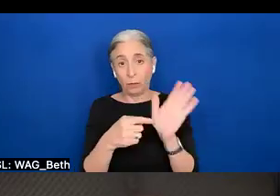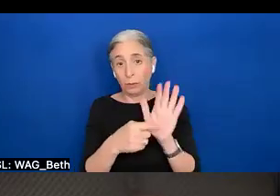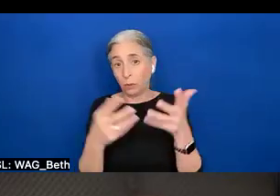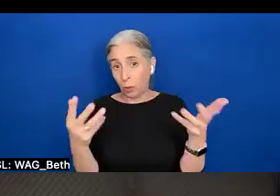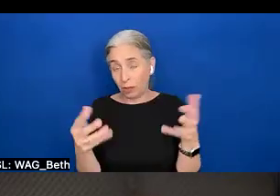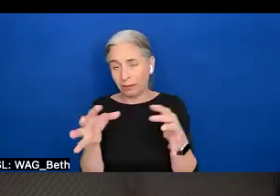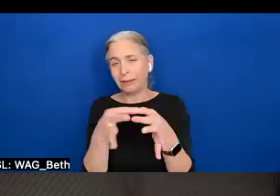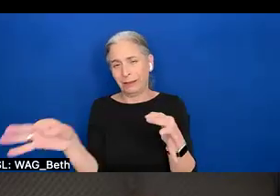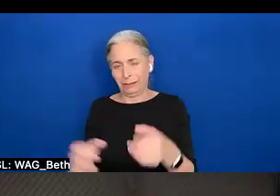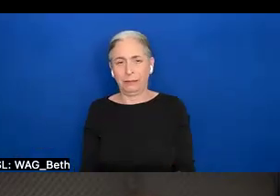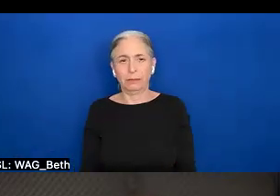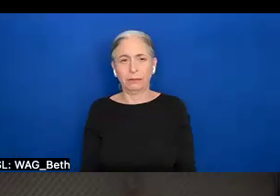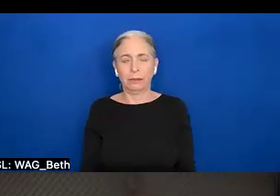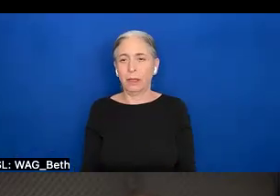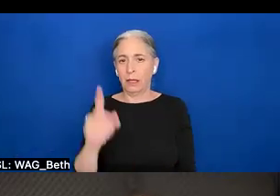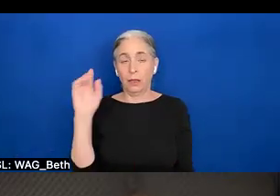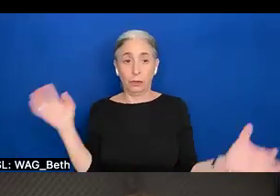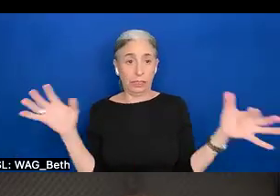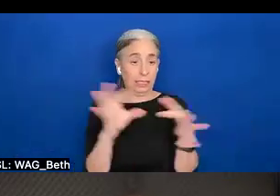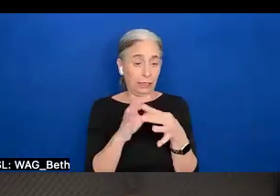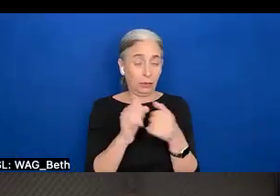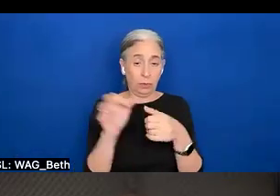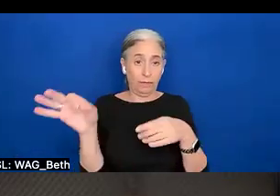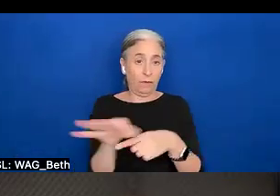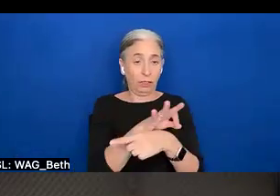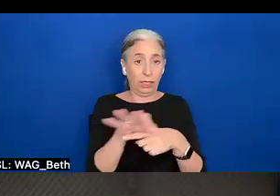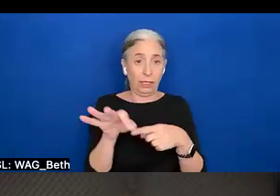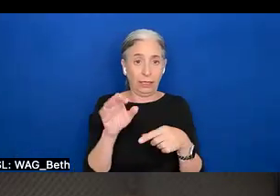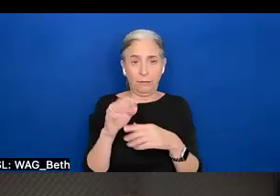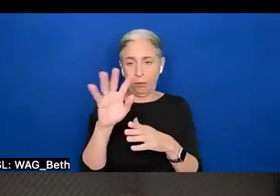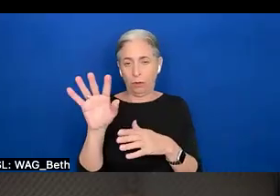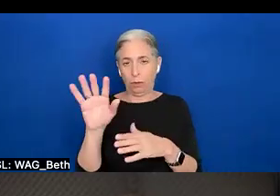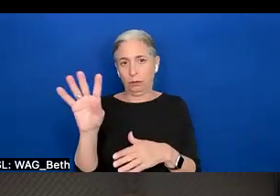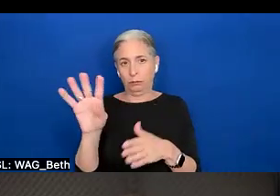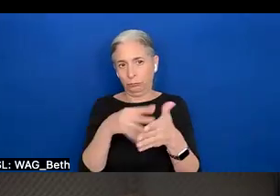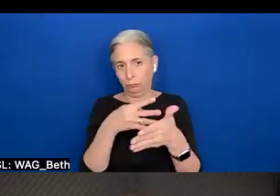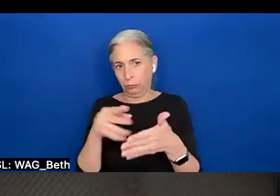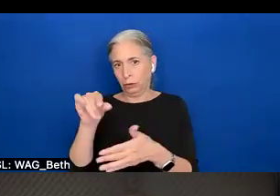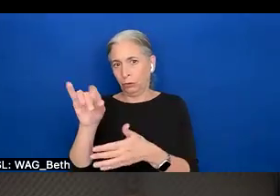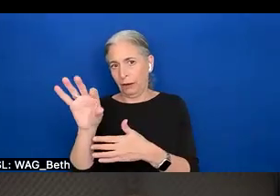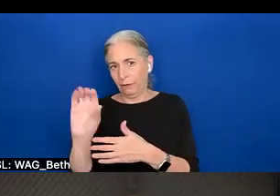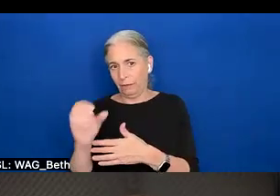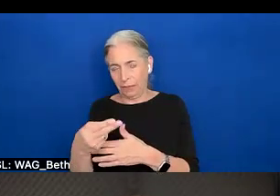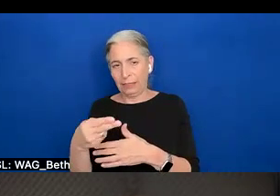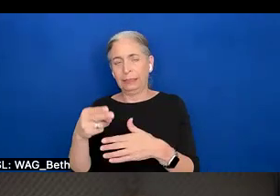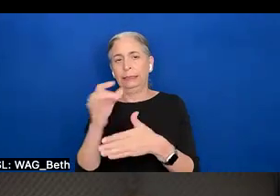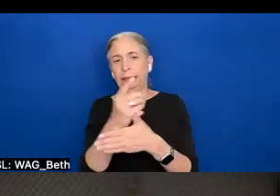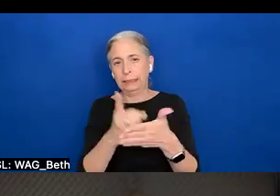represent a sentence. There is a direct connection between the functionalities in a graphic design